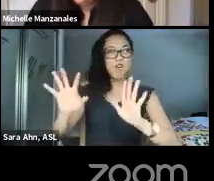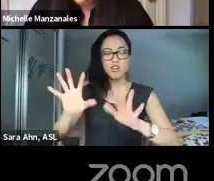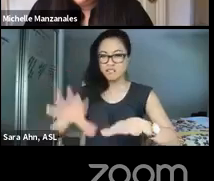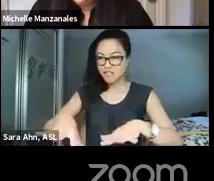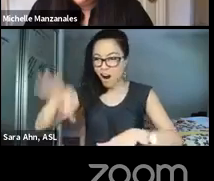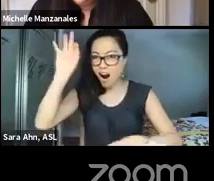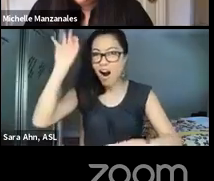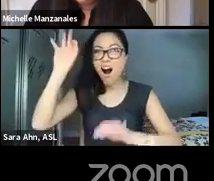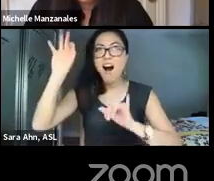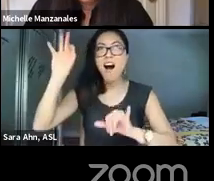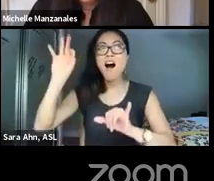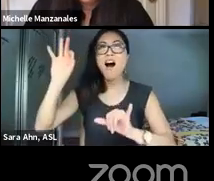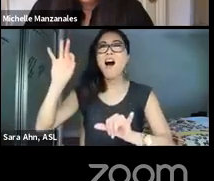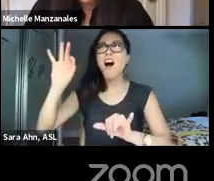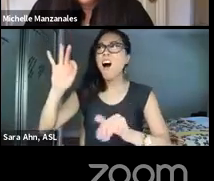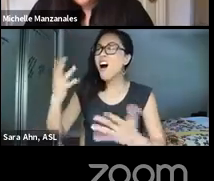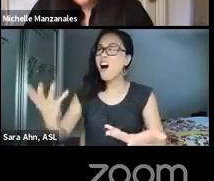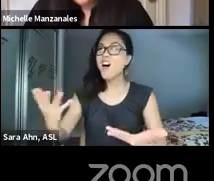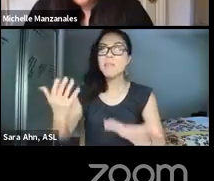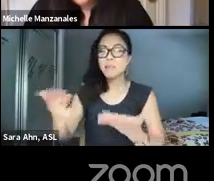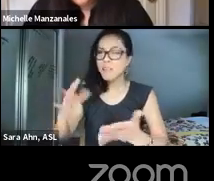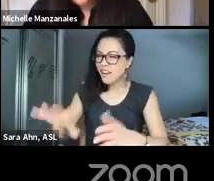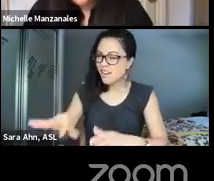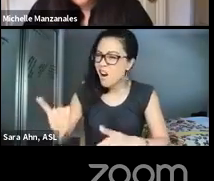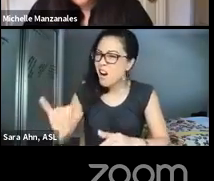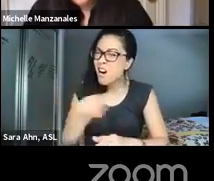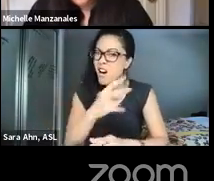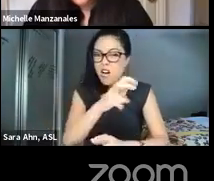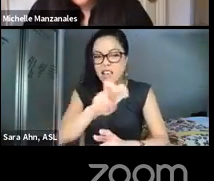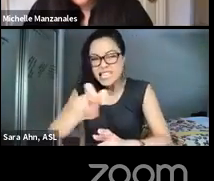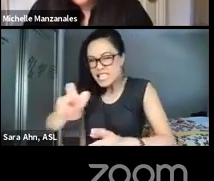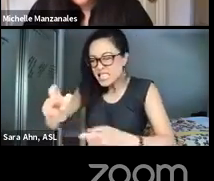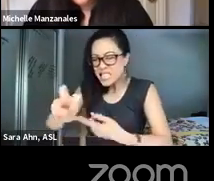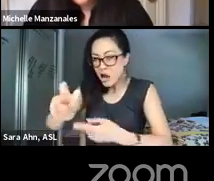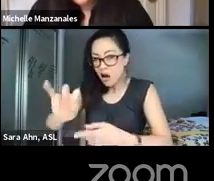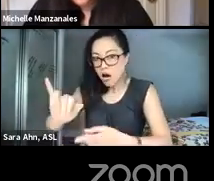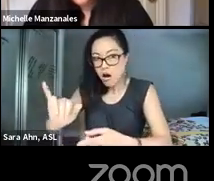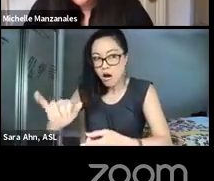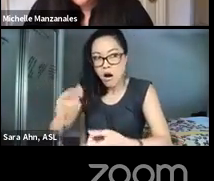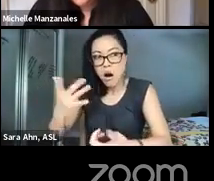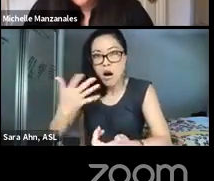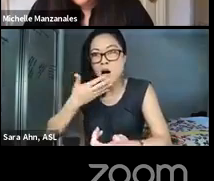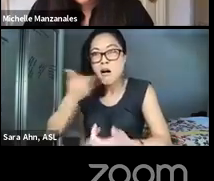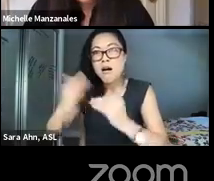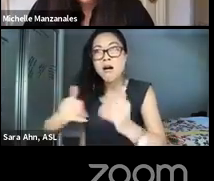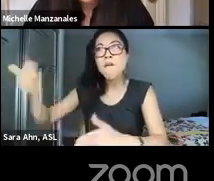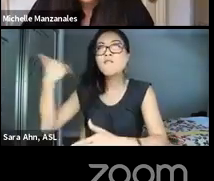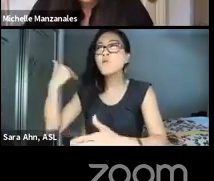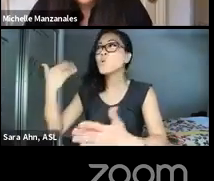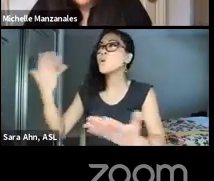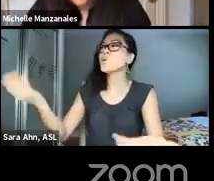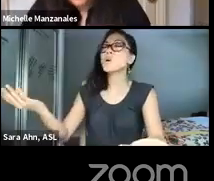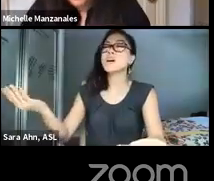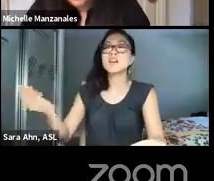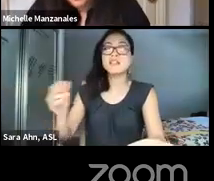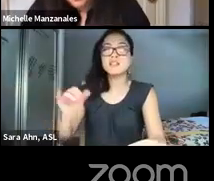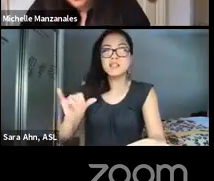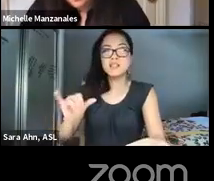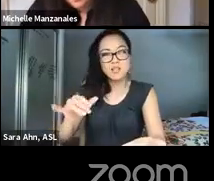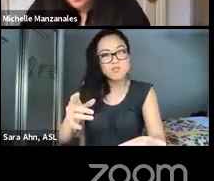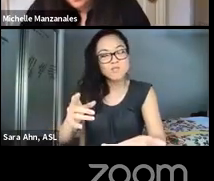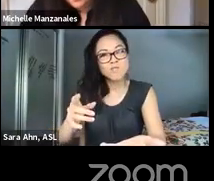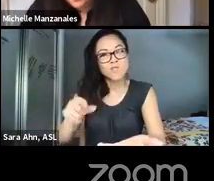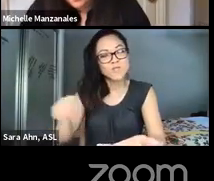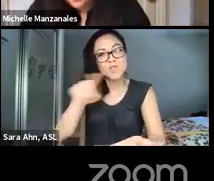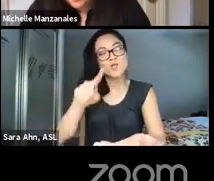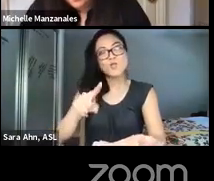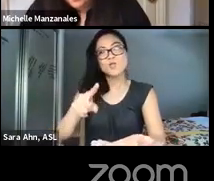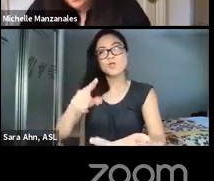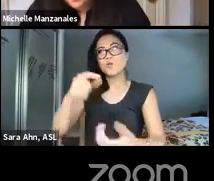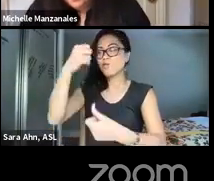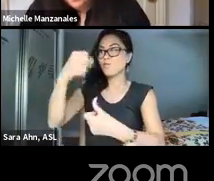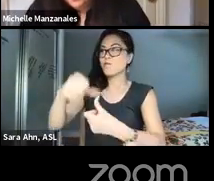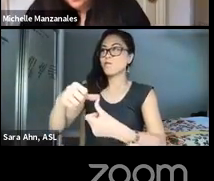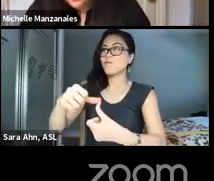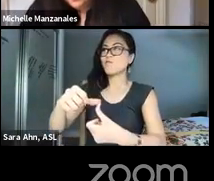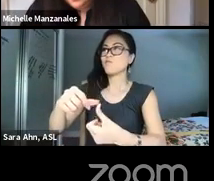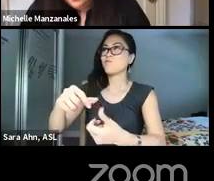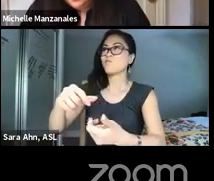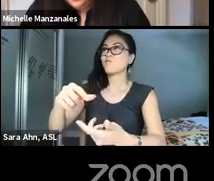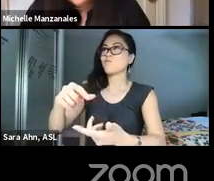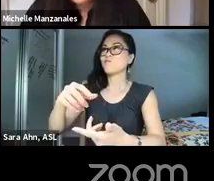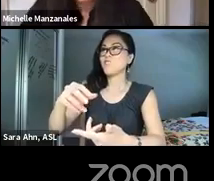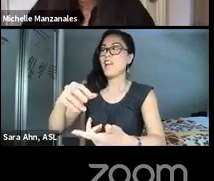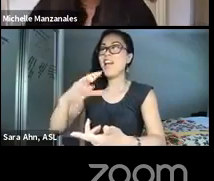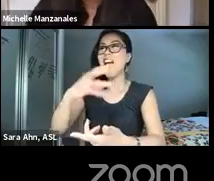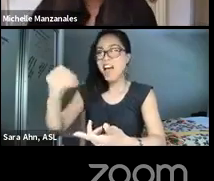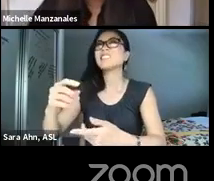about how artists have historically allowed themselves to pivot in their work, what have